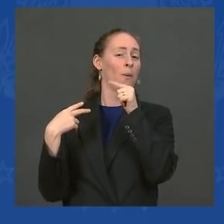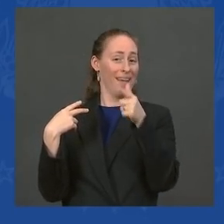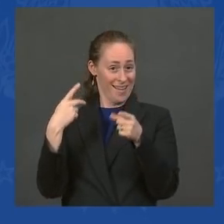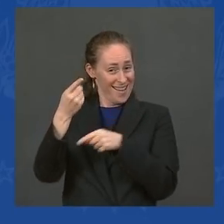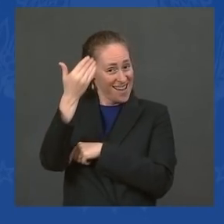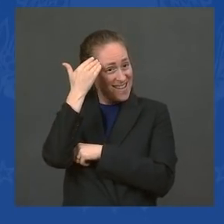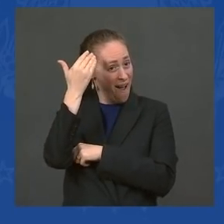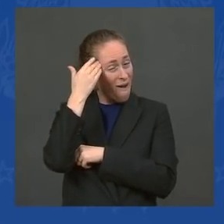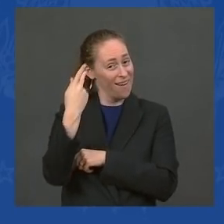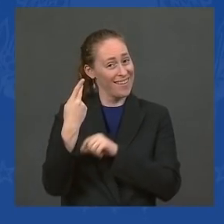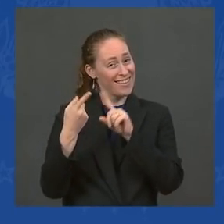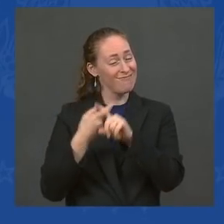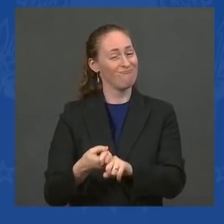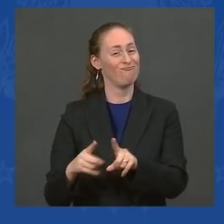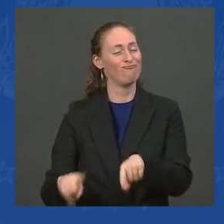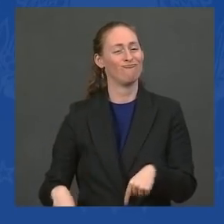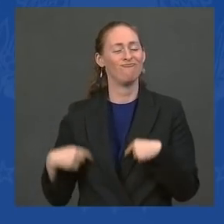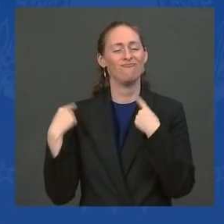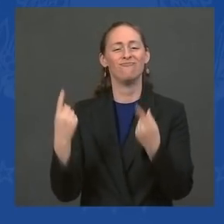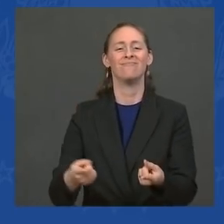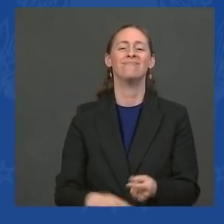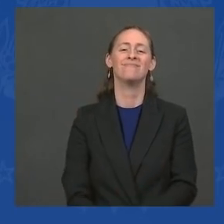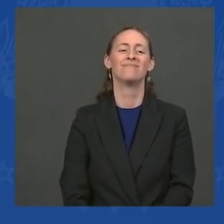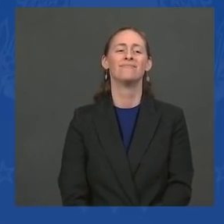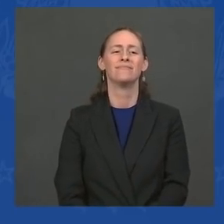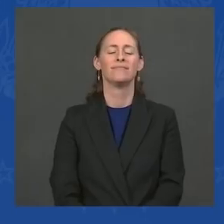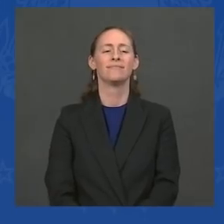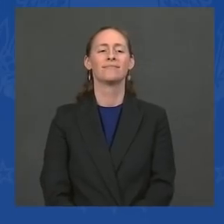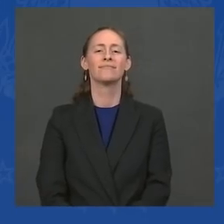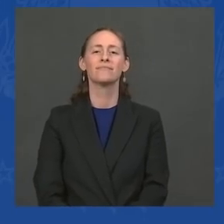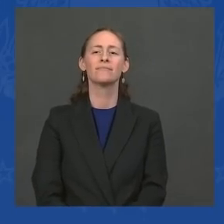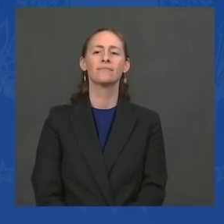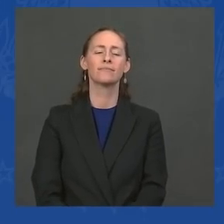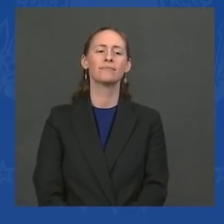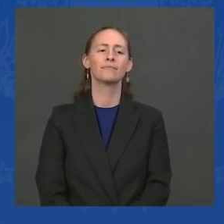And Rosa DeLauro, who is -- I don't have time; I don't want to keep you --